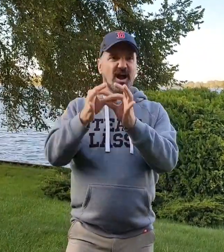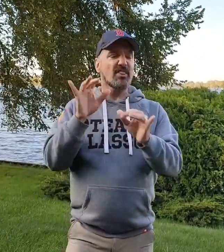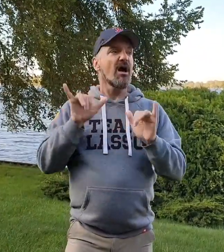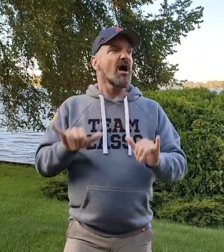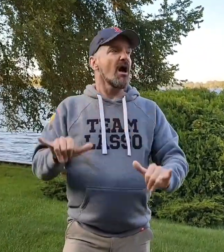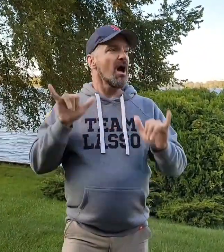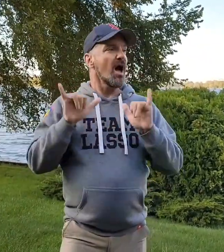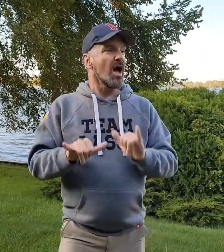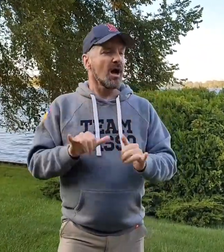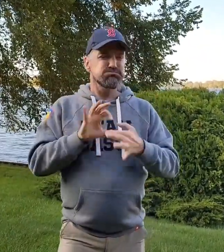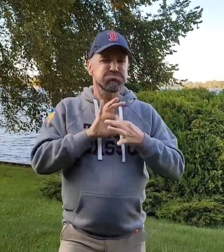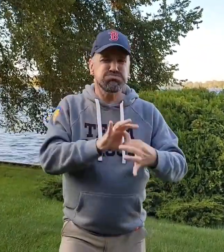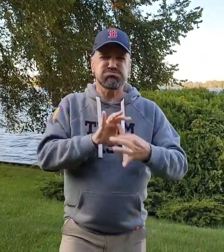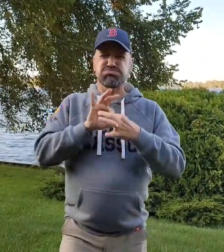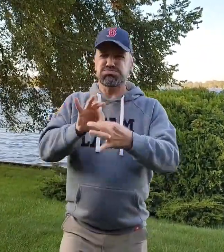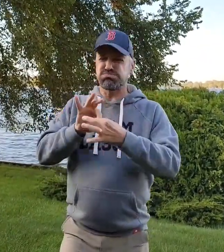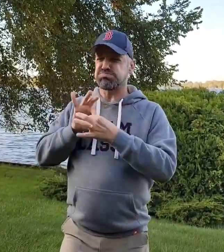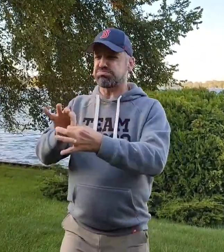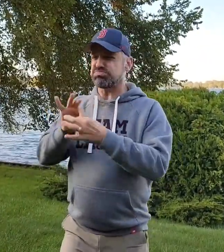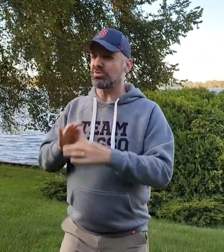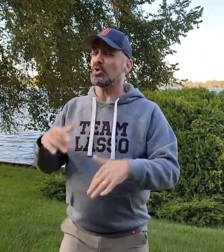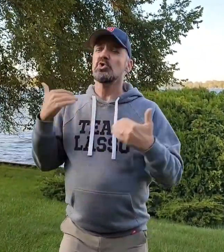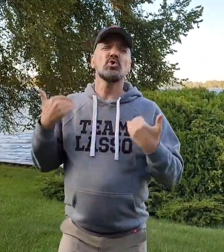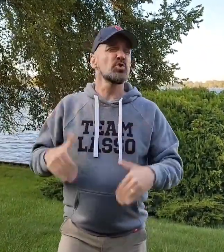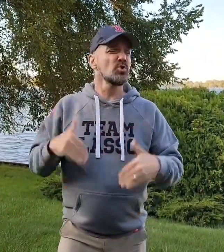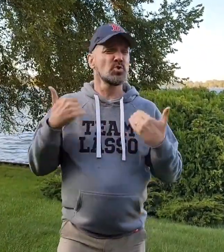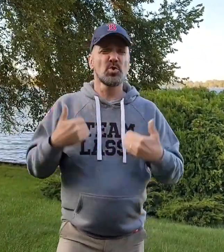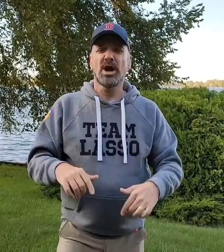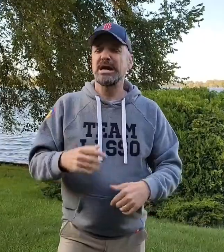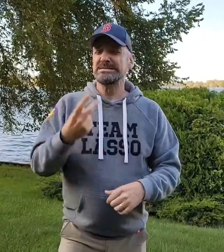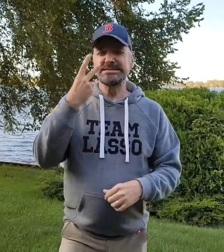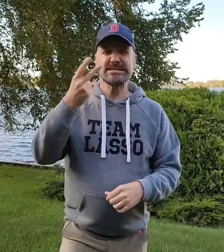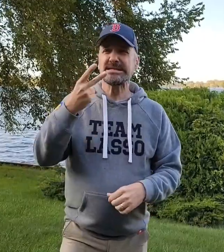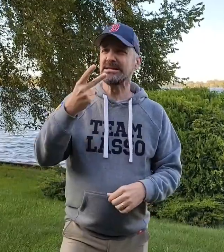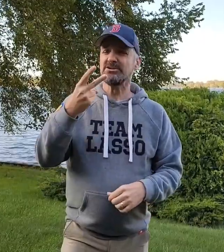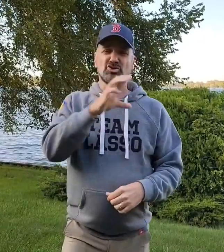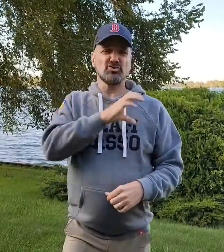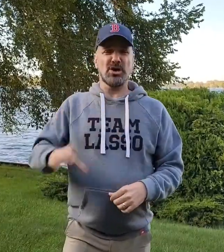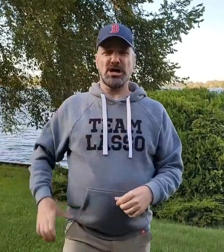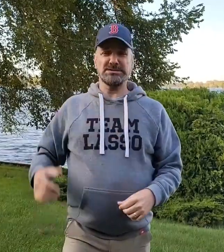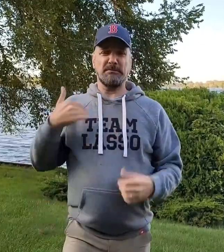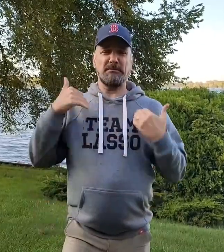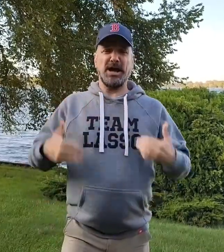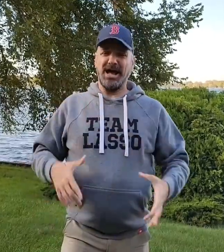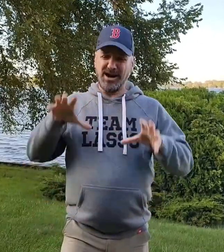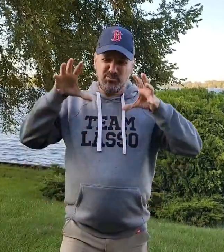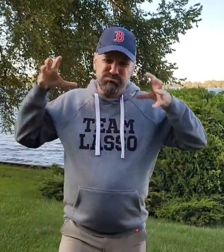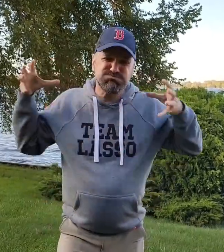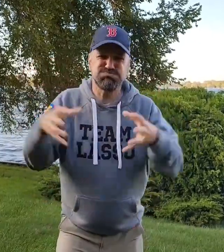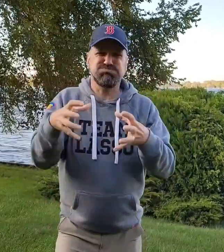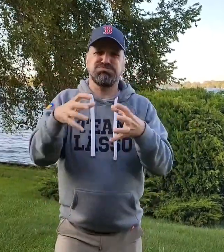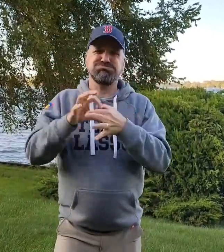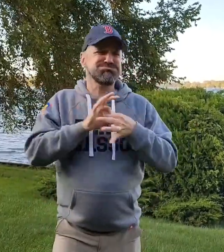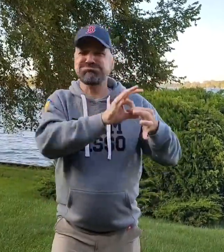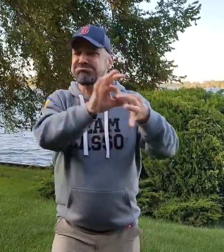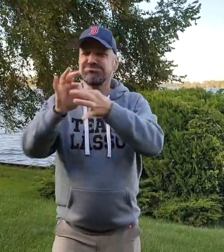same faith, and they become fast friends! It's so encouraging to see the body of Christ united.